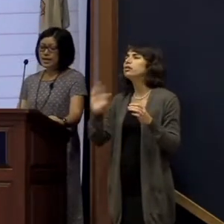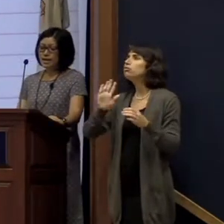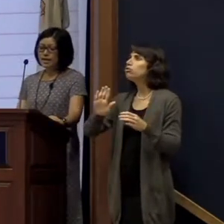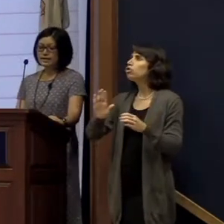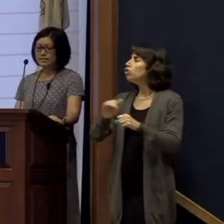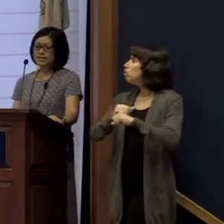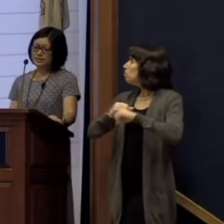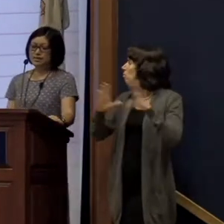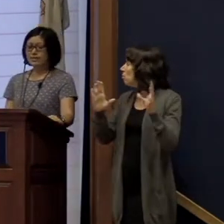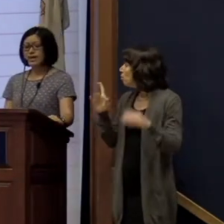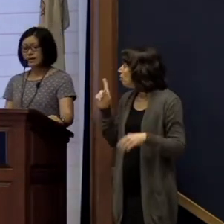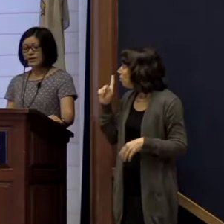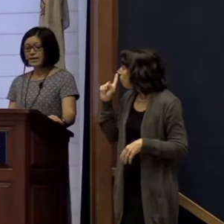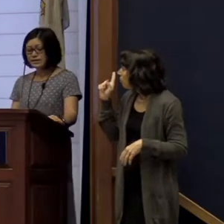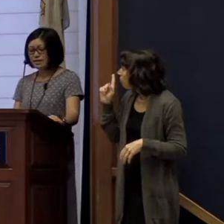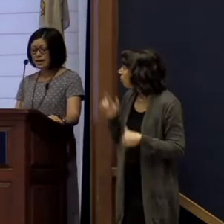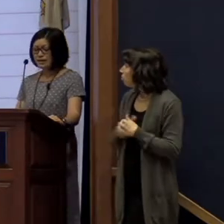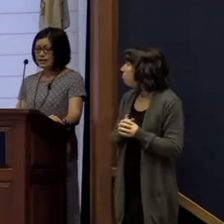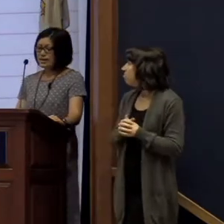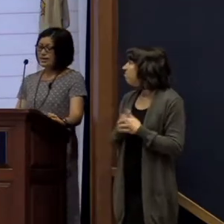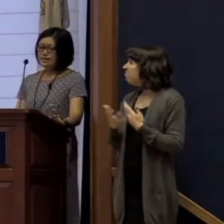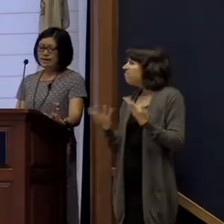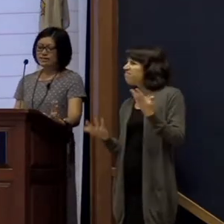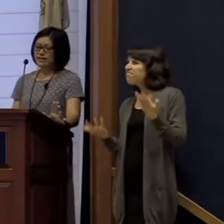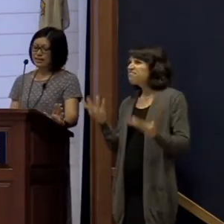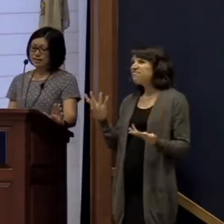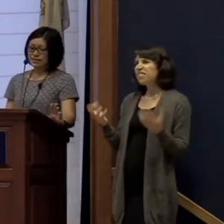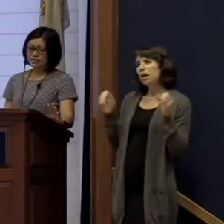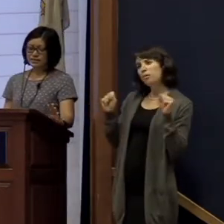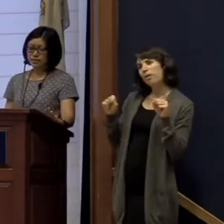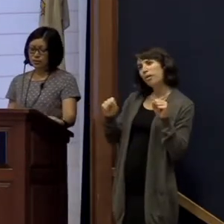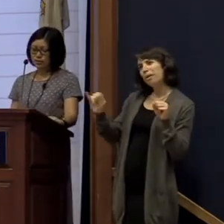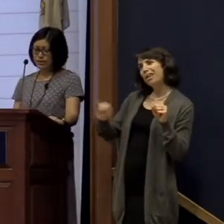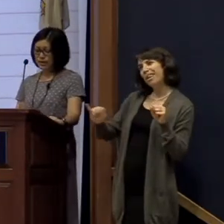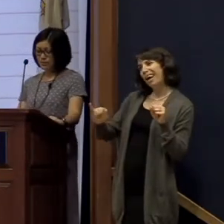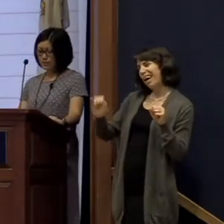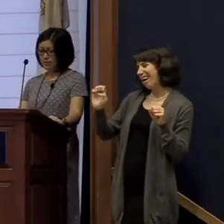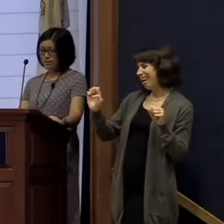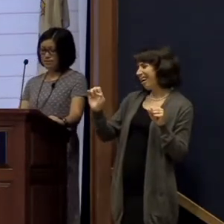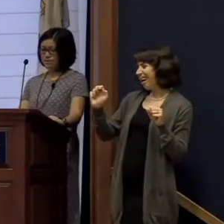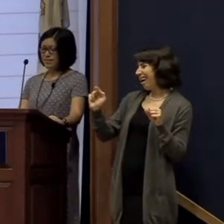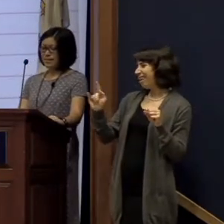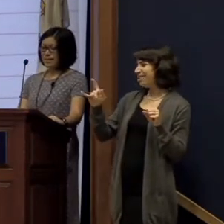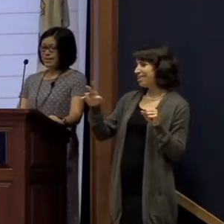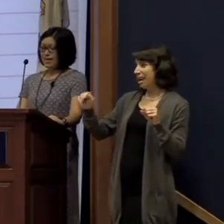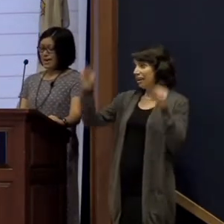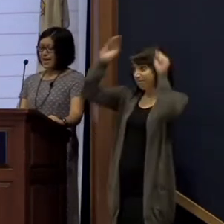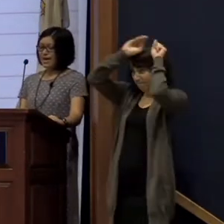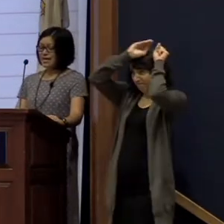This person is probably Albert Einstein his hair is like that because he's shocked by electricity and